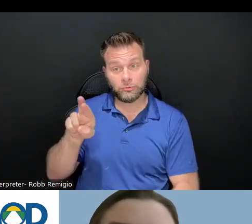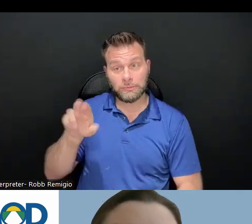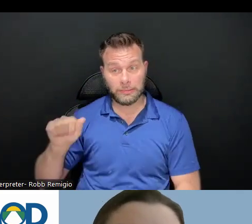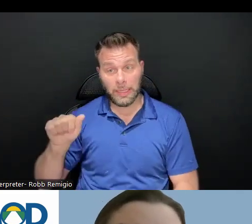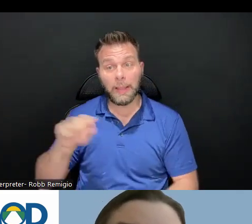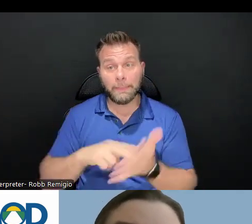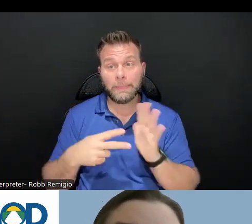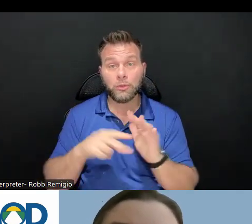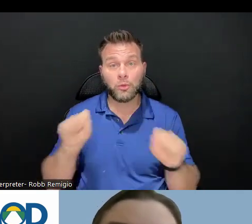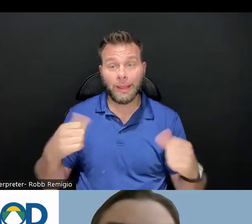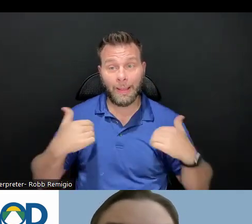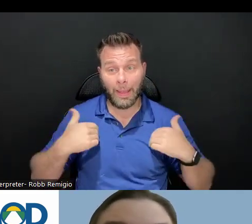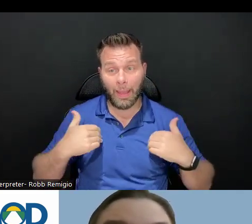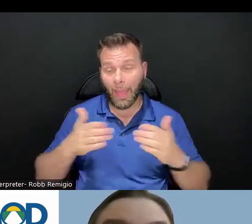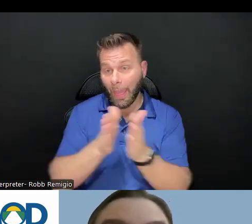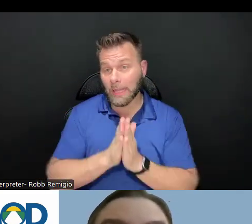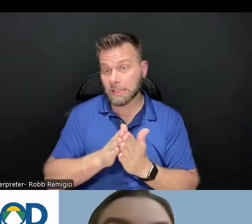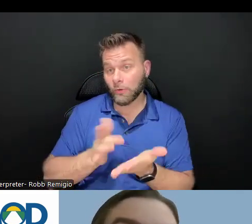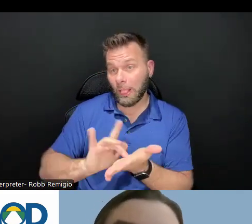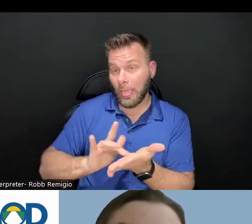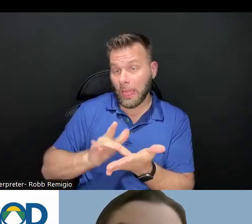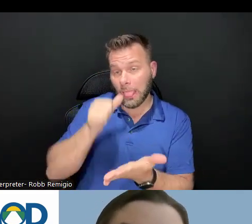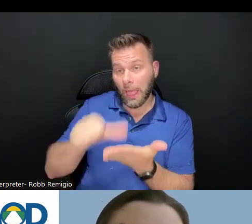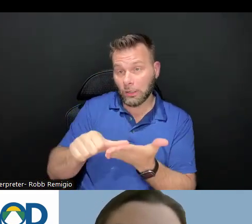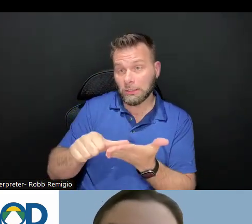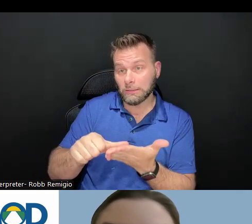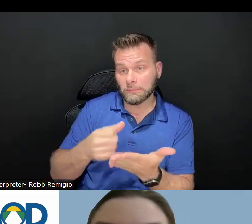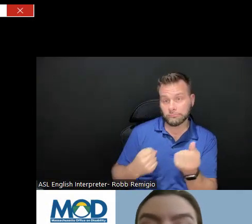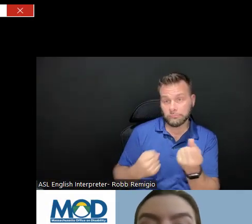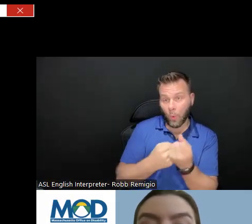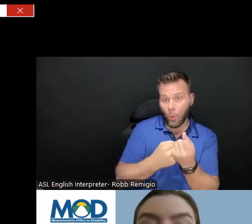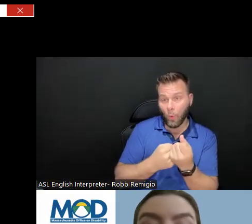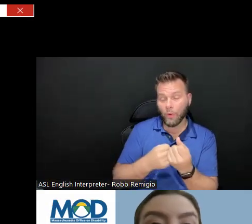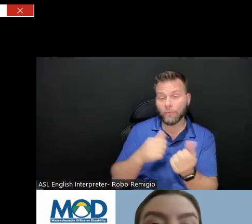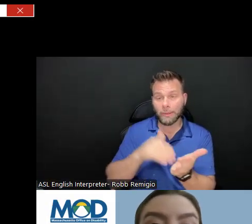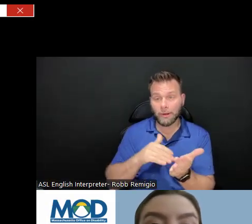Animals if they were treated the same as reasonable modification you could ask for a letter of support from a medical provider